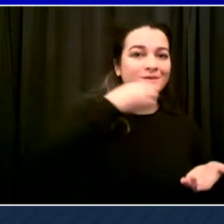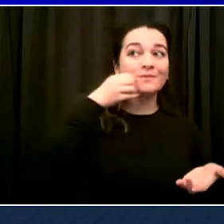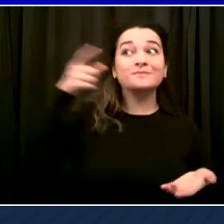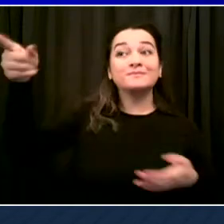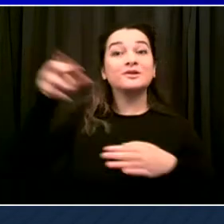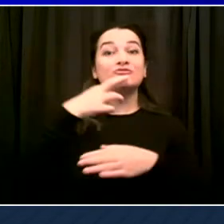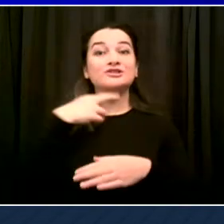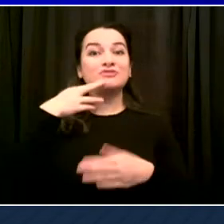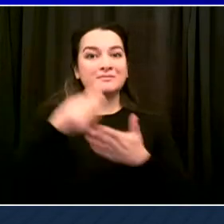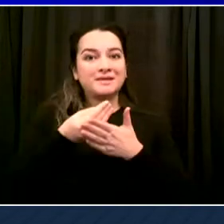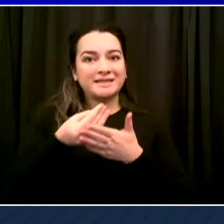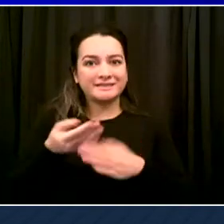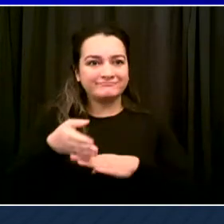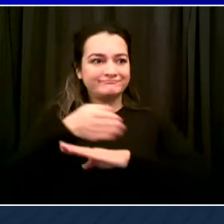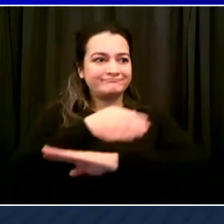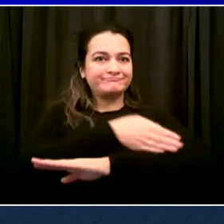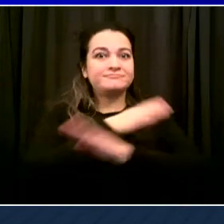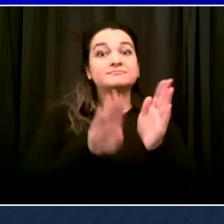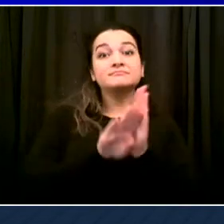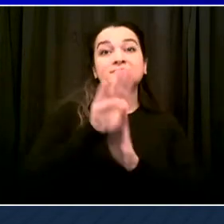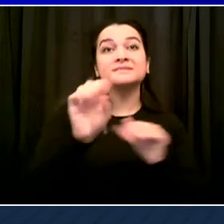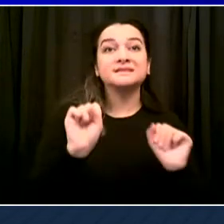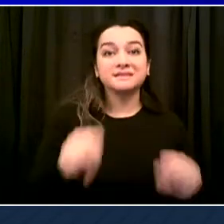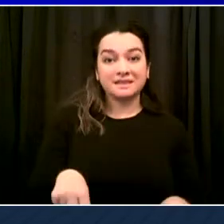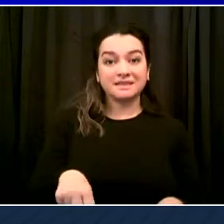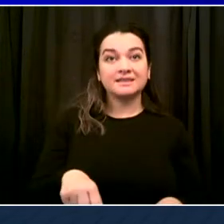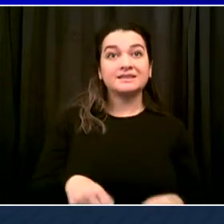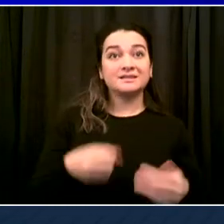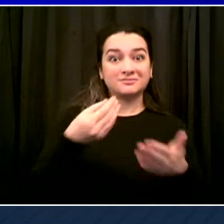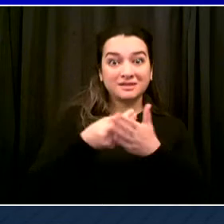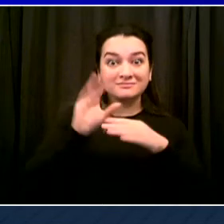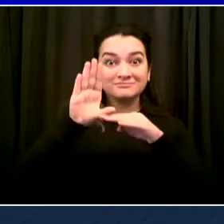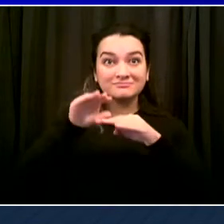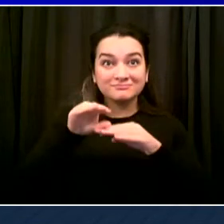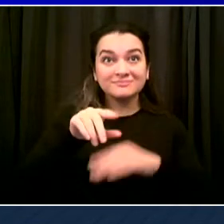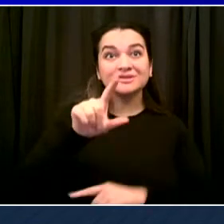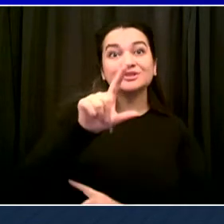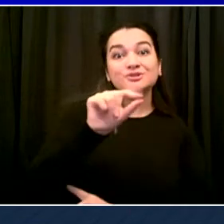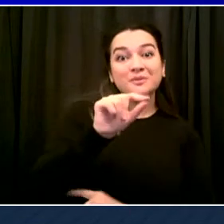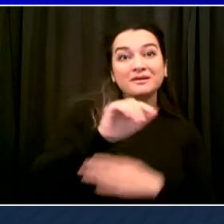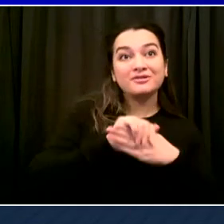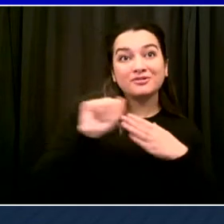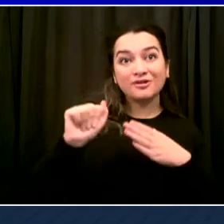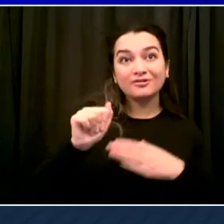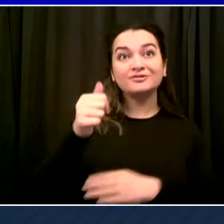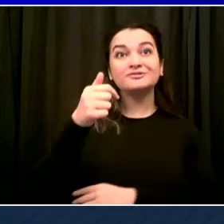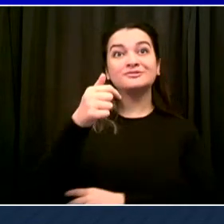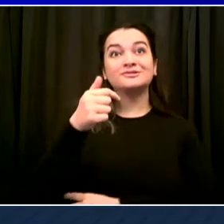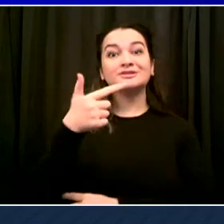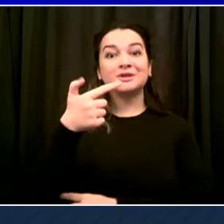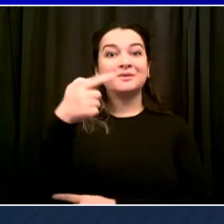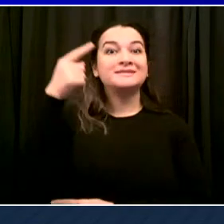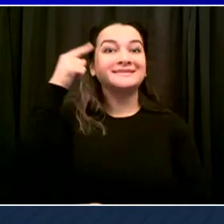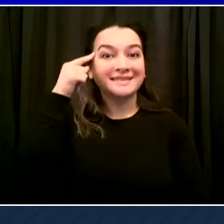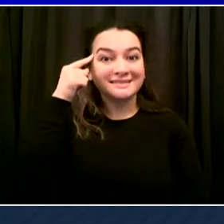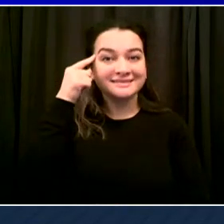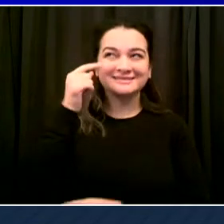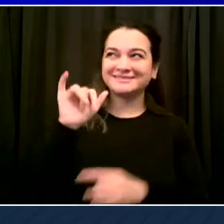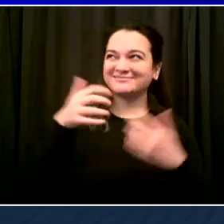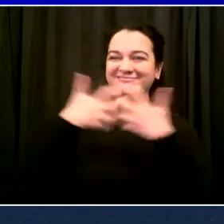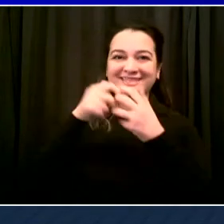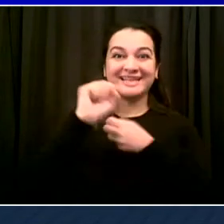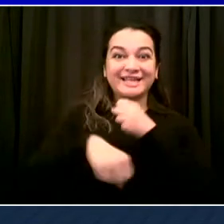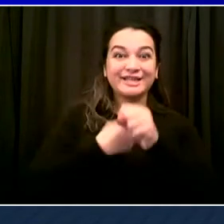TAKEKE ADVANTAGE OF RESTAURANT